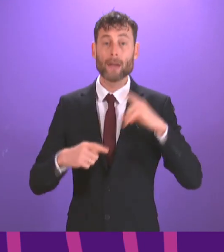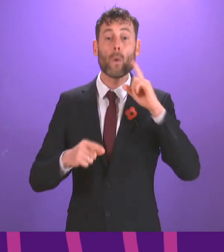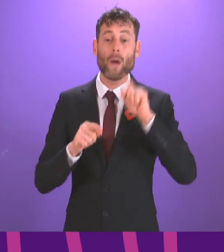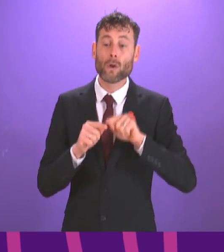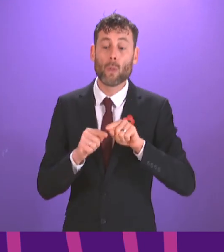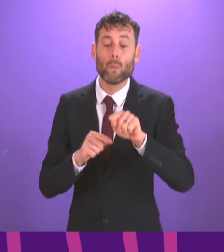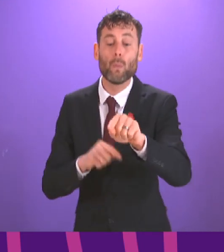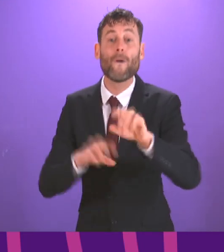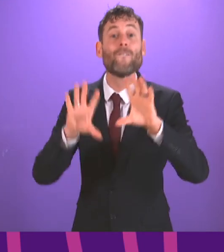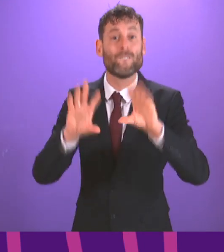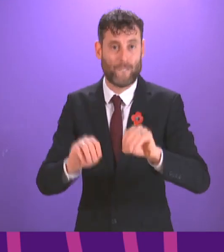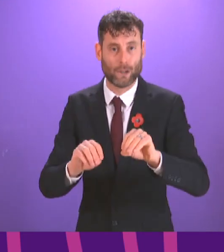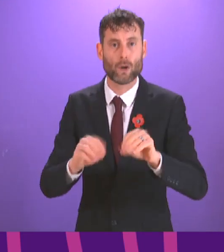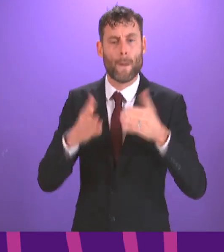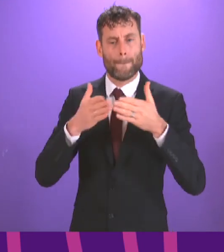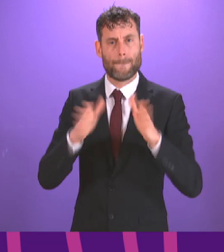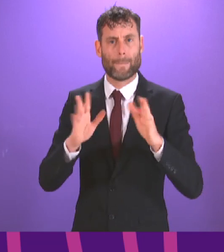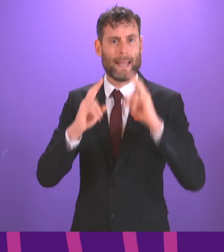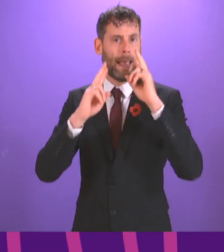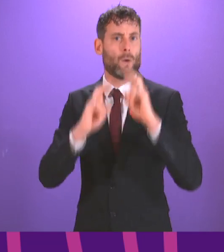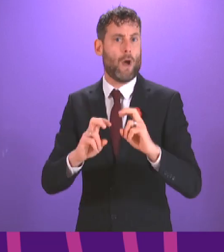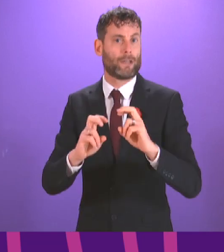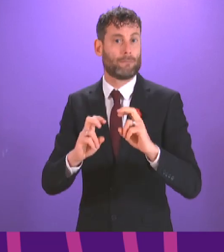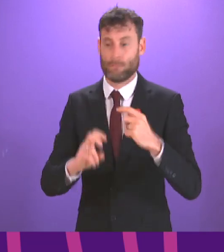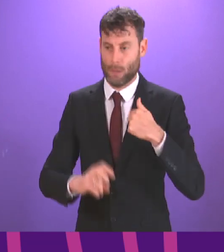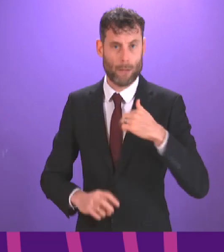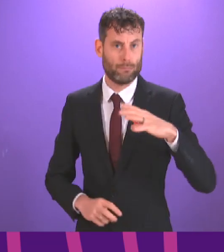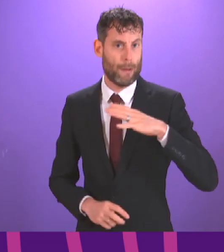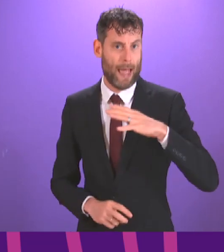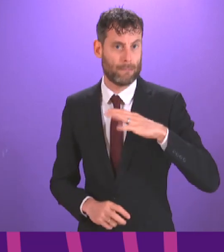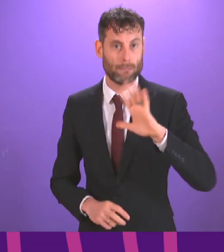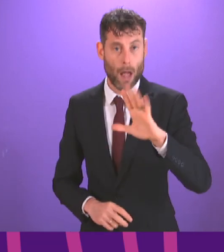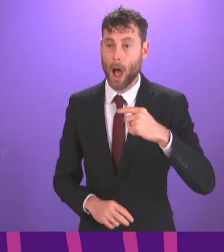consider the issues involving care homes. We are in the grip of a second wave of Covid.